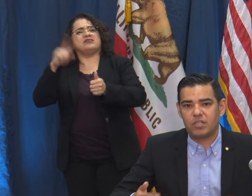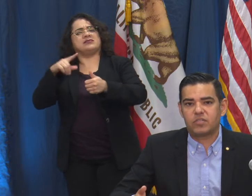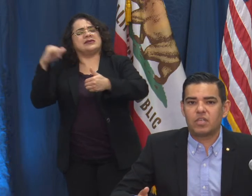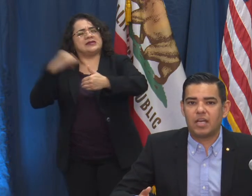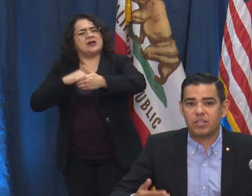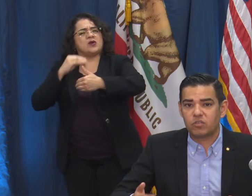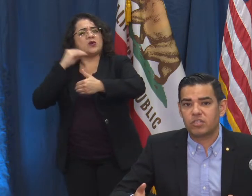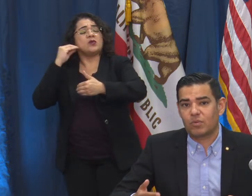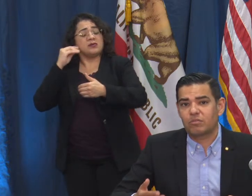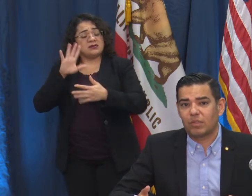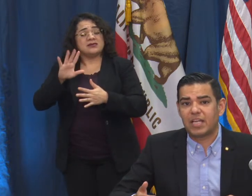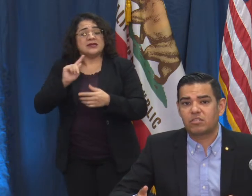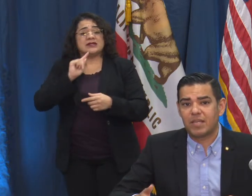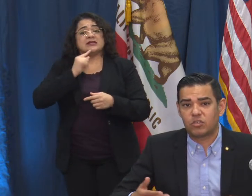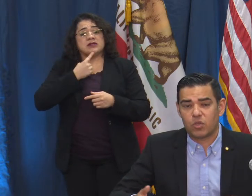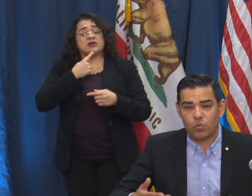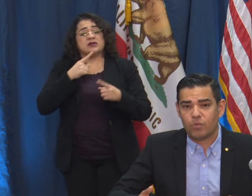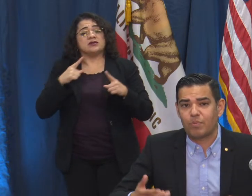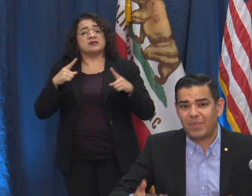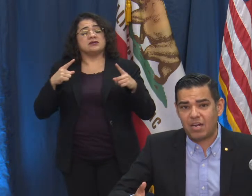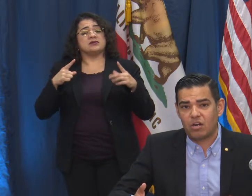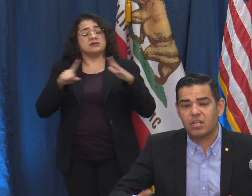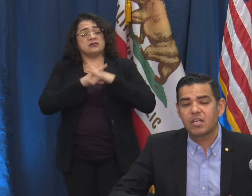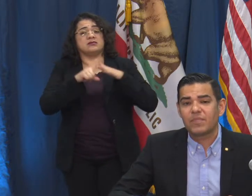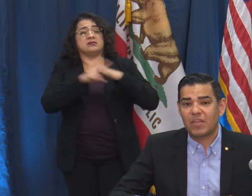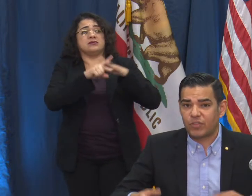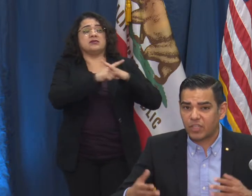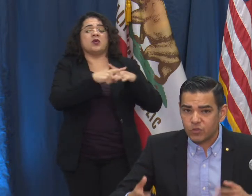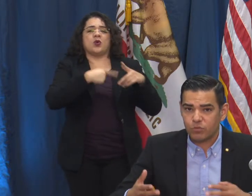issues as it relates to making sure that we're prepared and that the country is